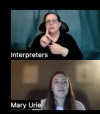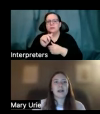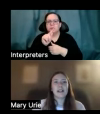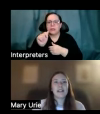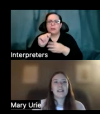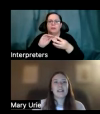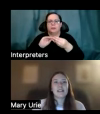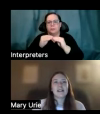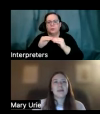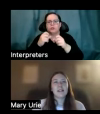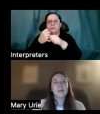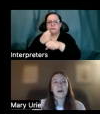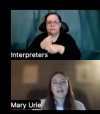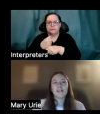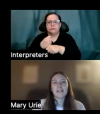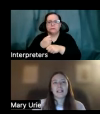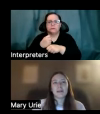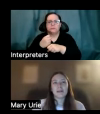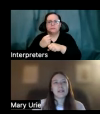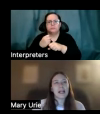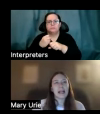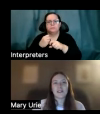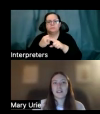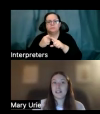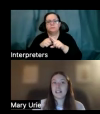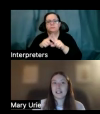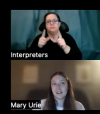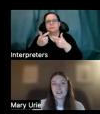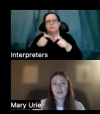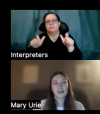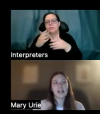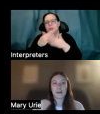But a big part of getting people to actually hear your story and